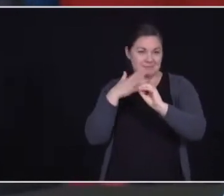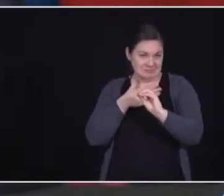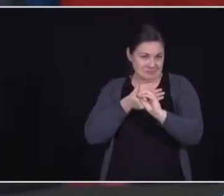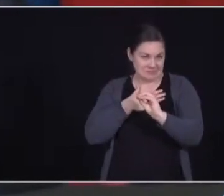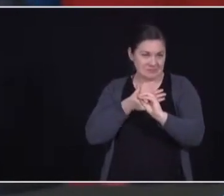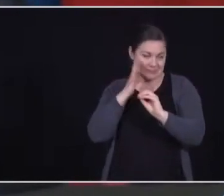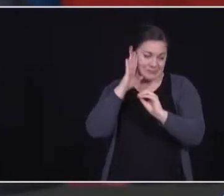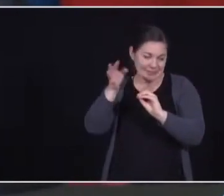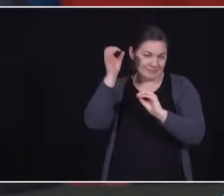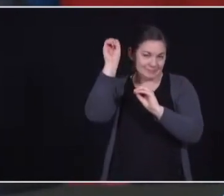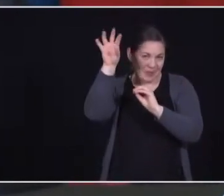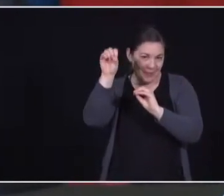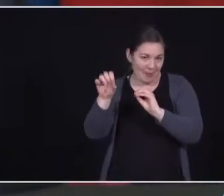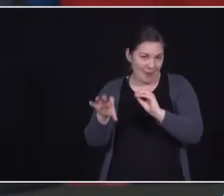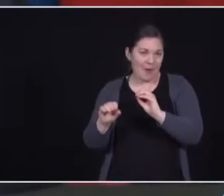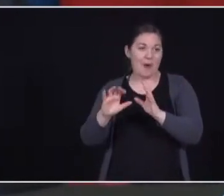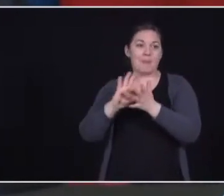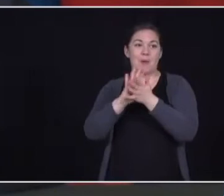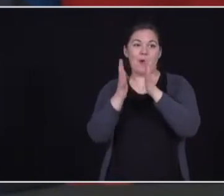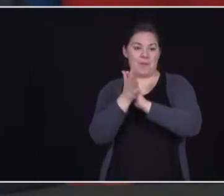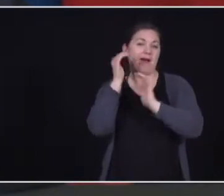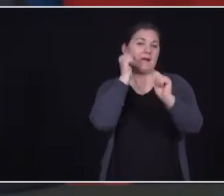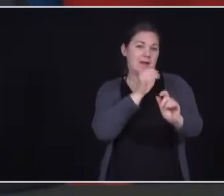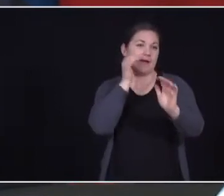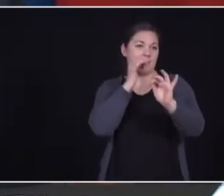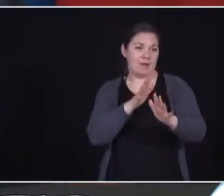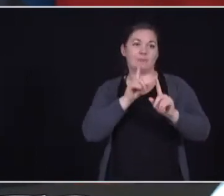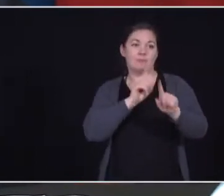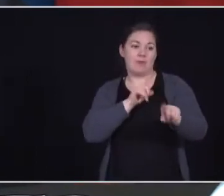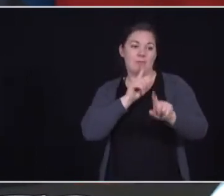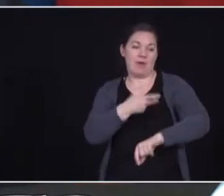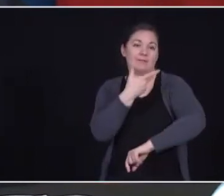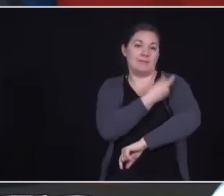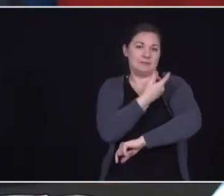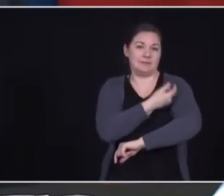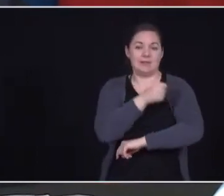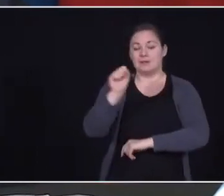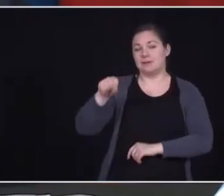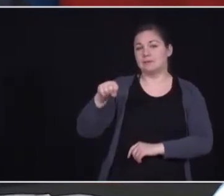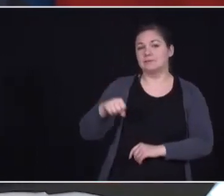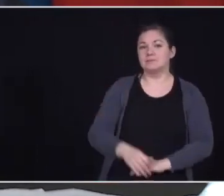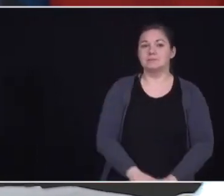Exactly what we will be occurring without. Unfortunately do not have a specific answer for you.